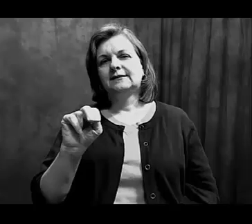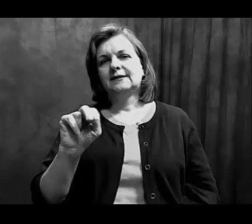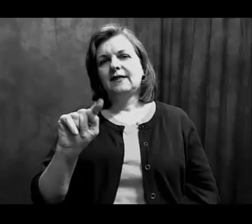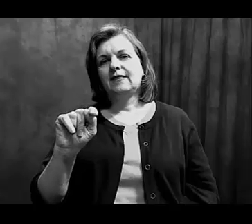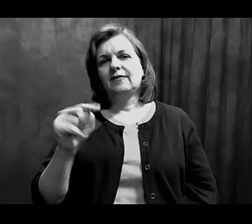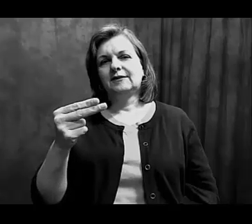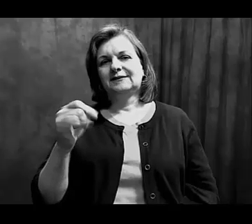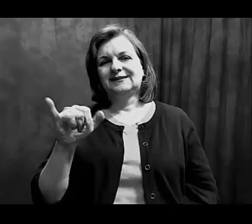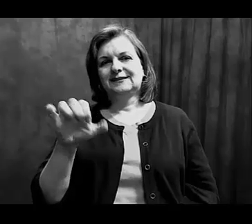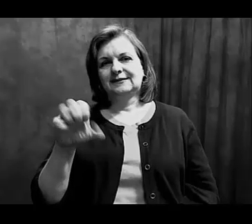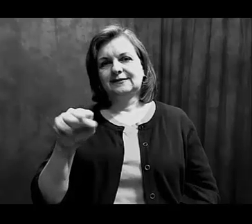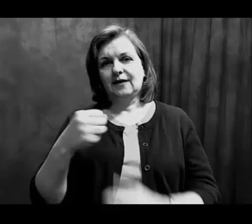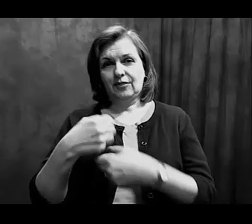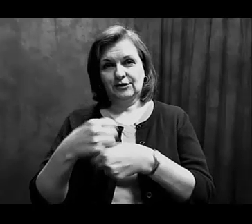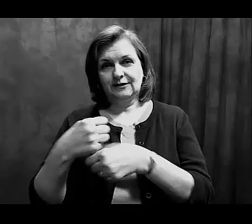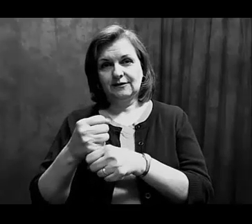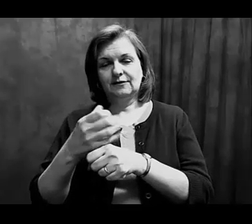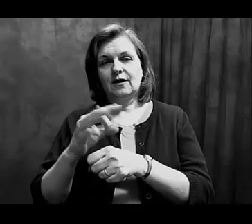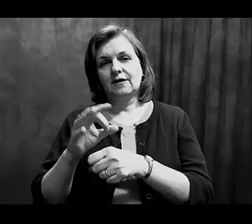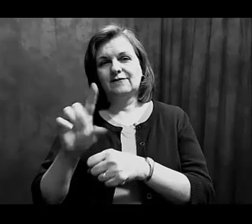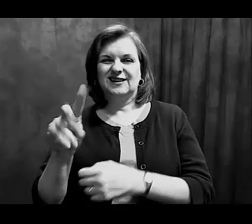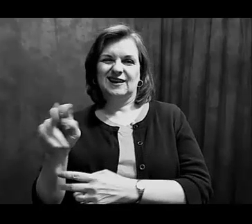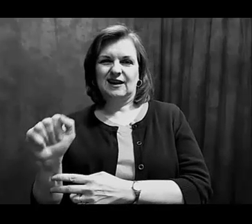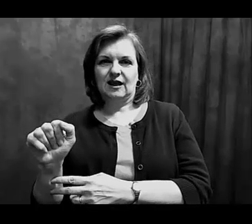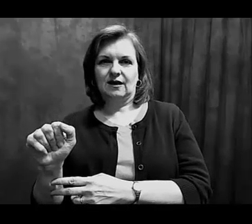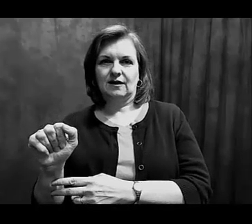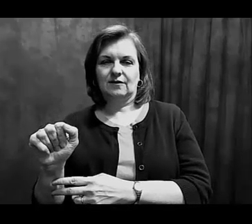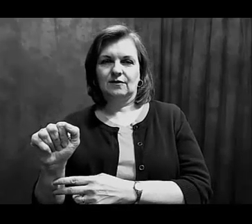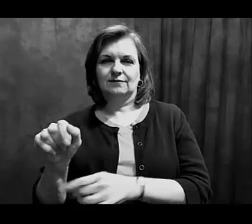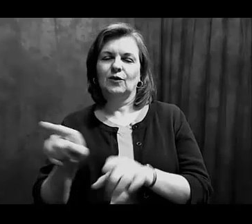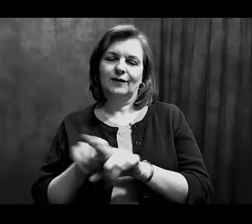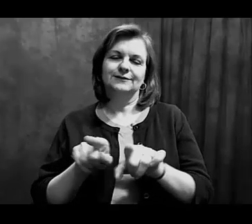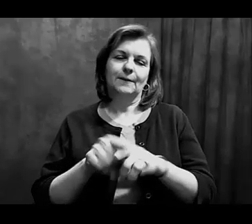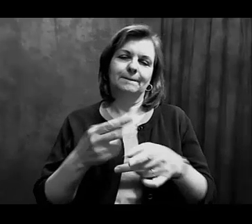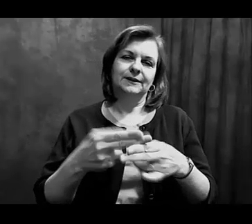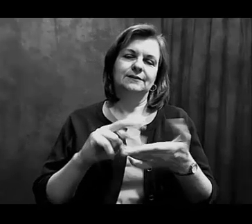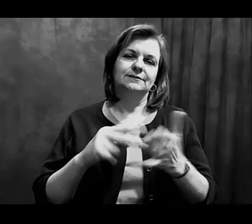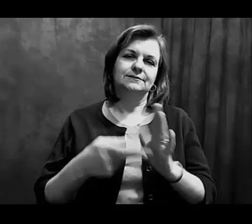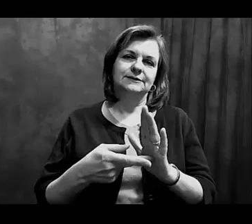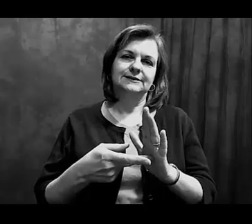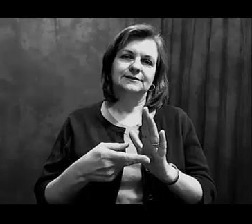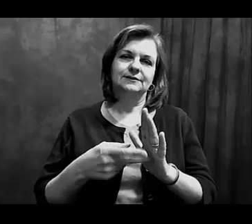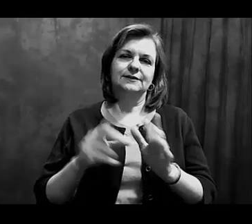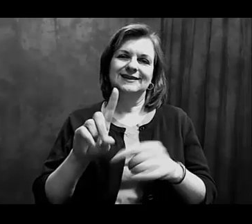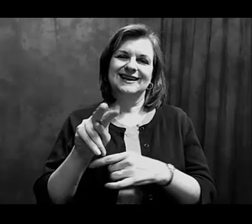of DNA or replication